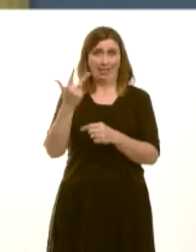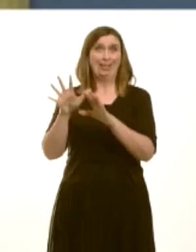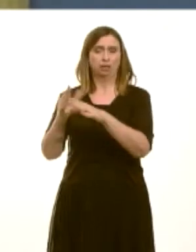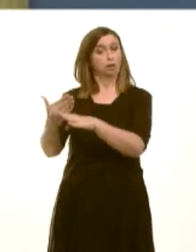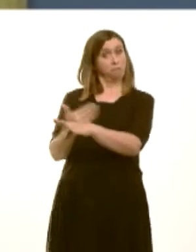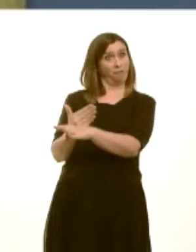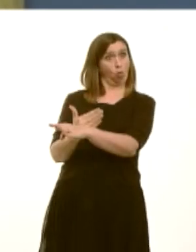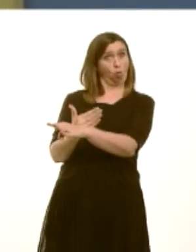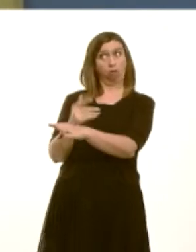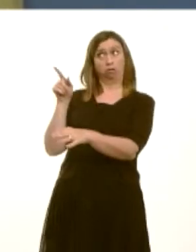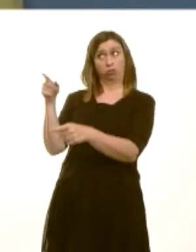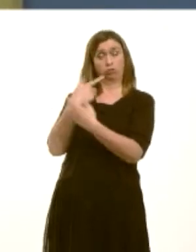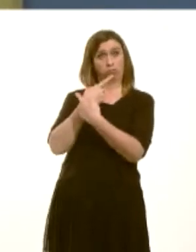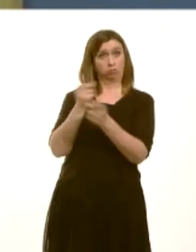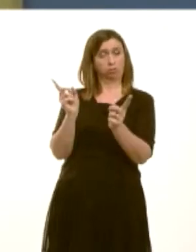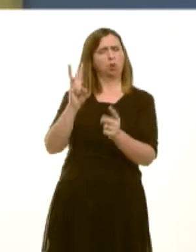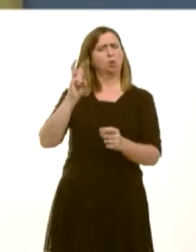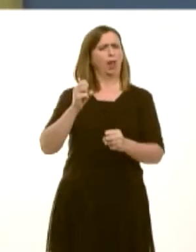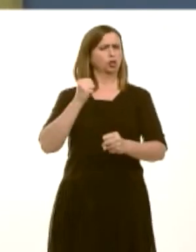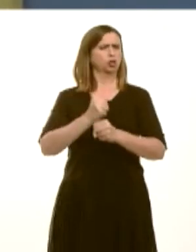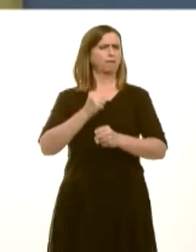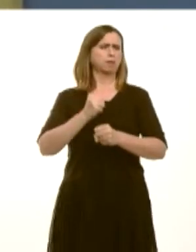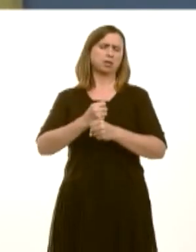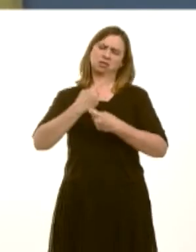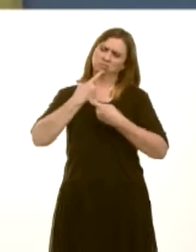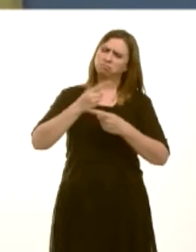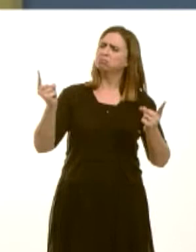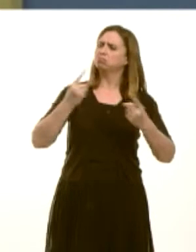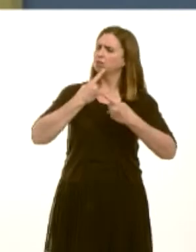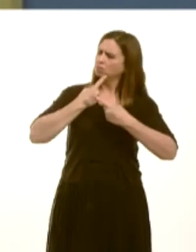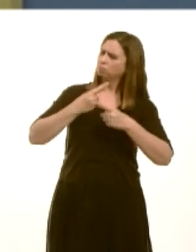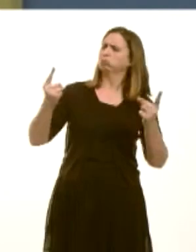Leanne Wood: ëThe Welsh Government has repeatedly made clear that we believe the cuts being